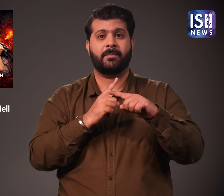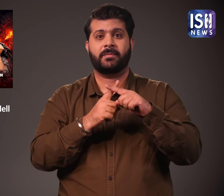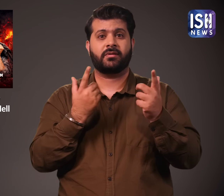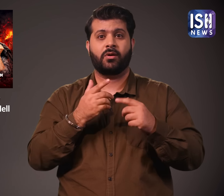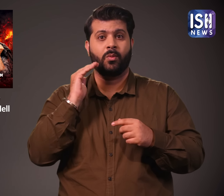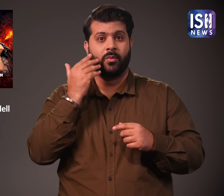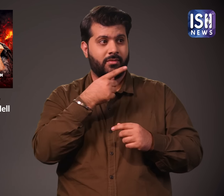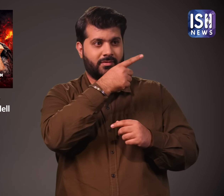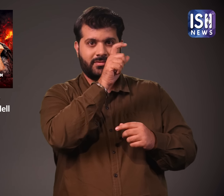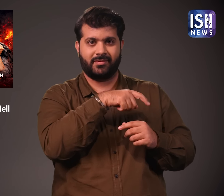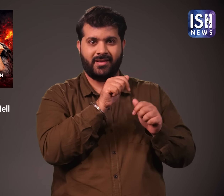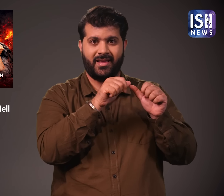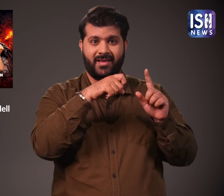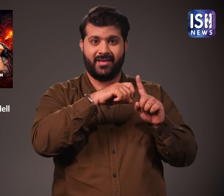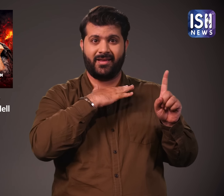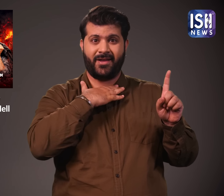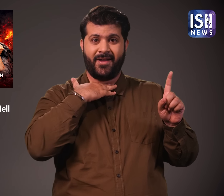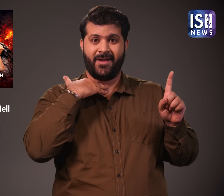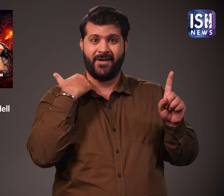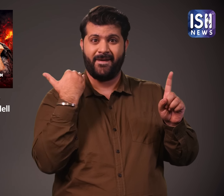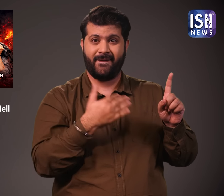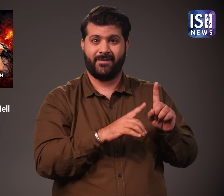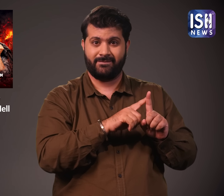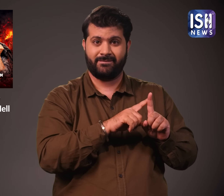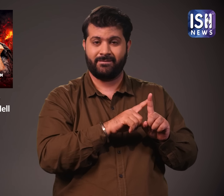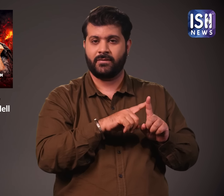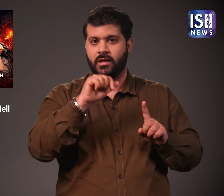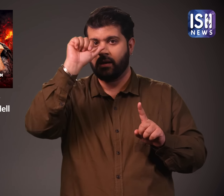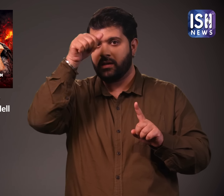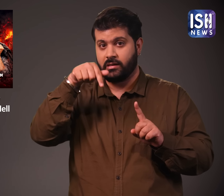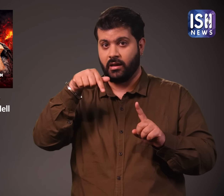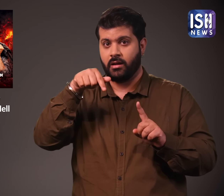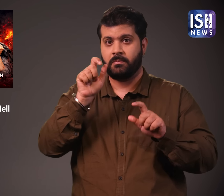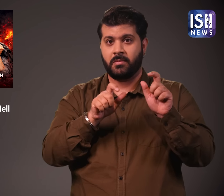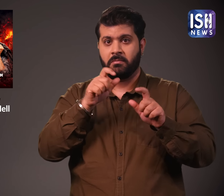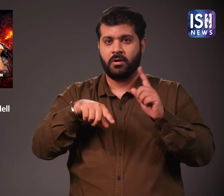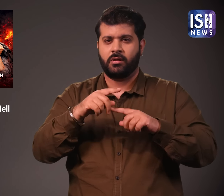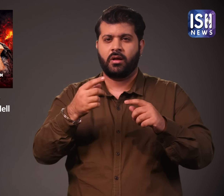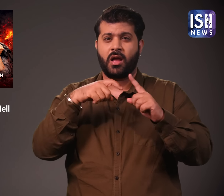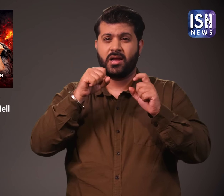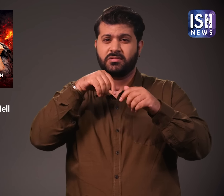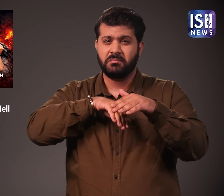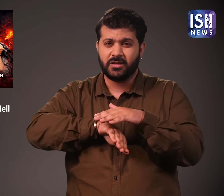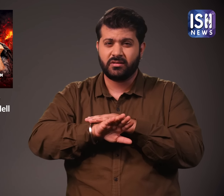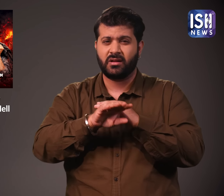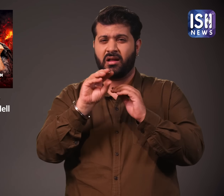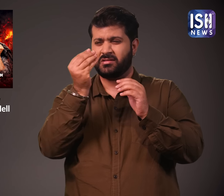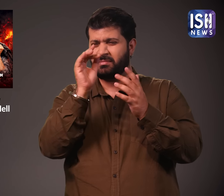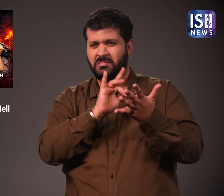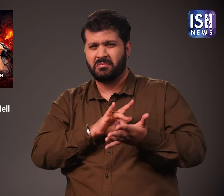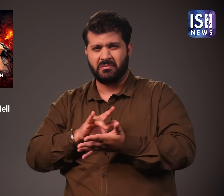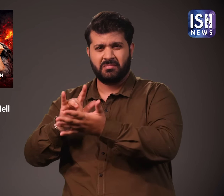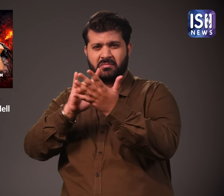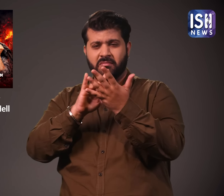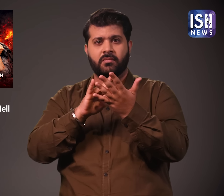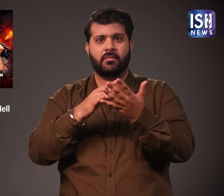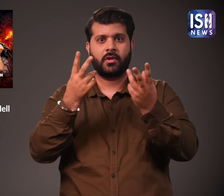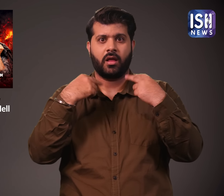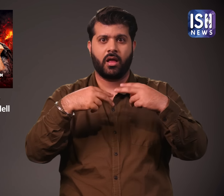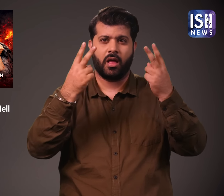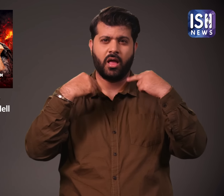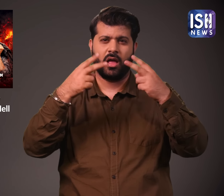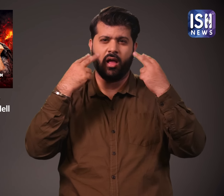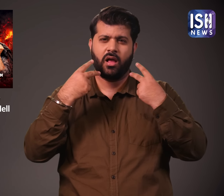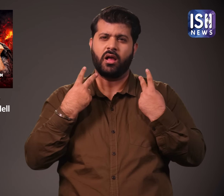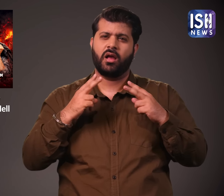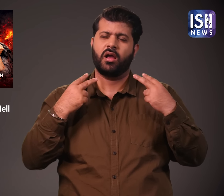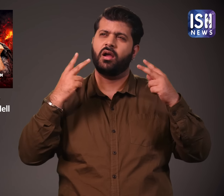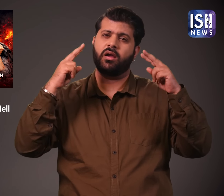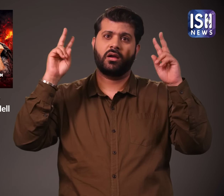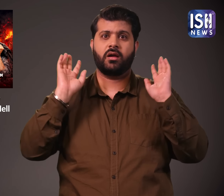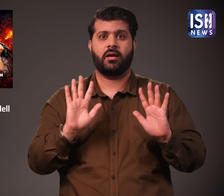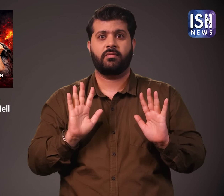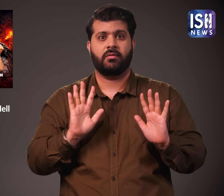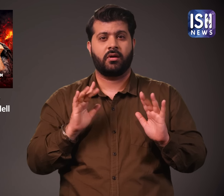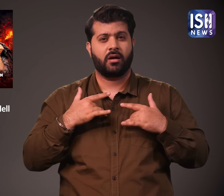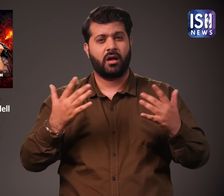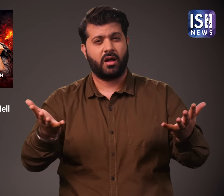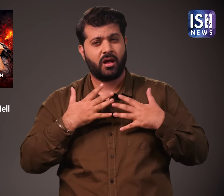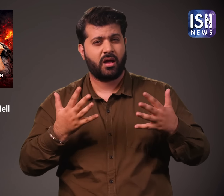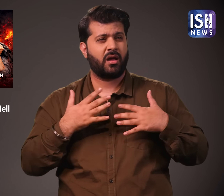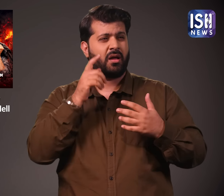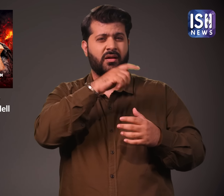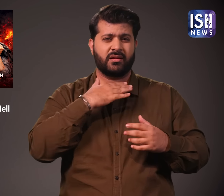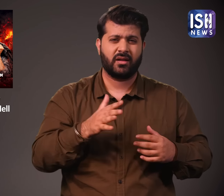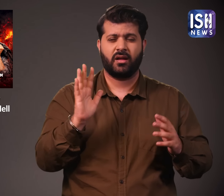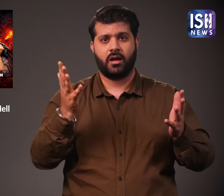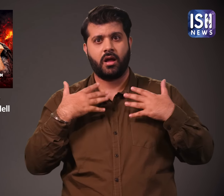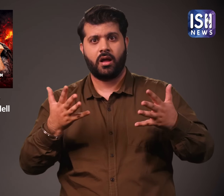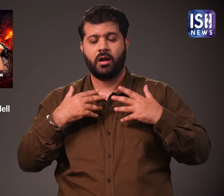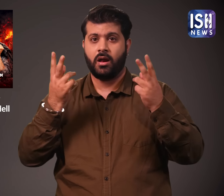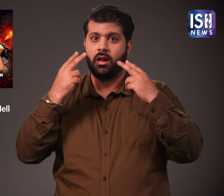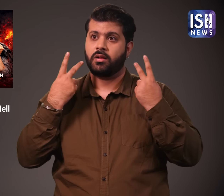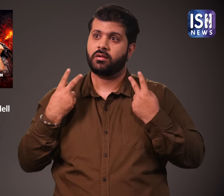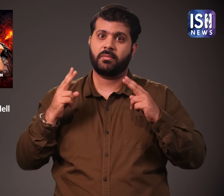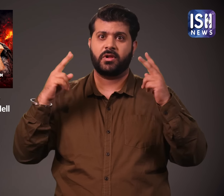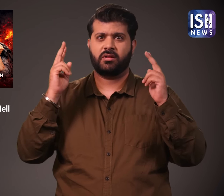After Khamenei’s death, people in Kashmir and some other places were deeply affected and mourned his passing.